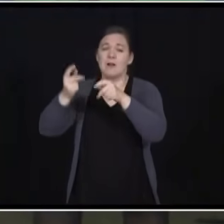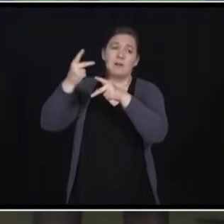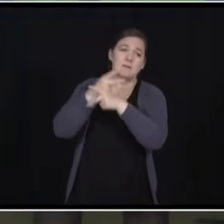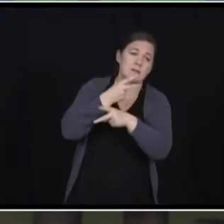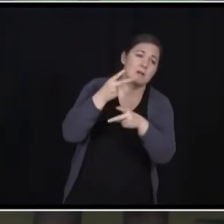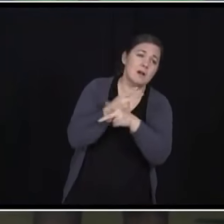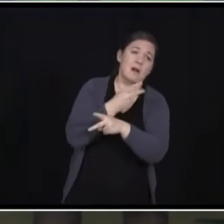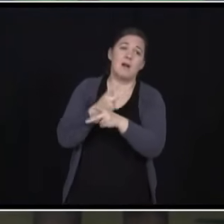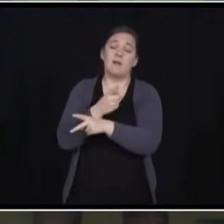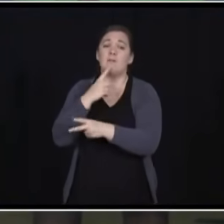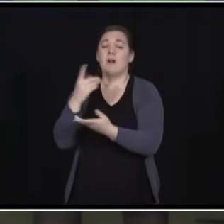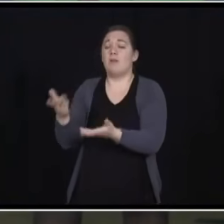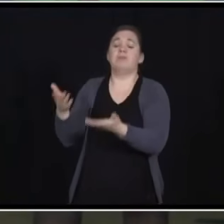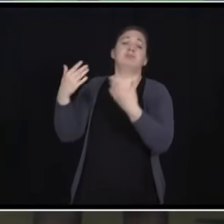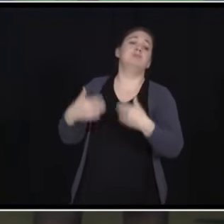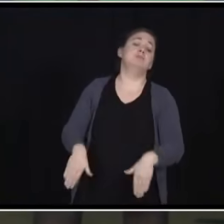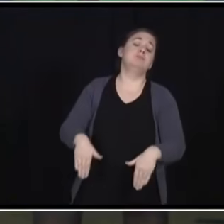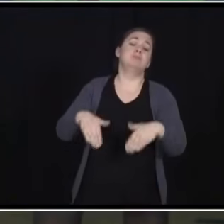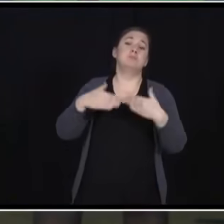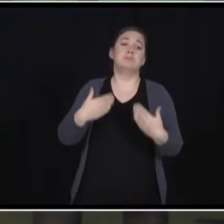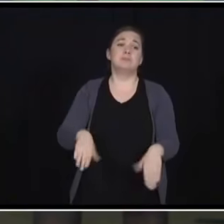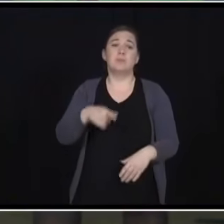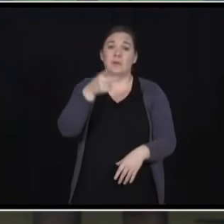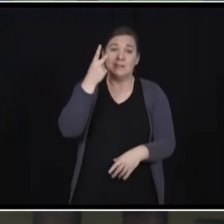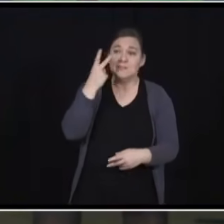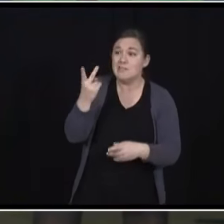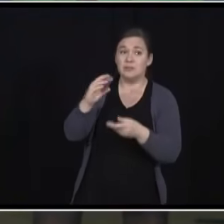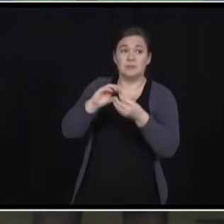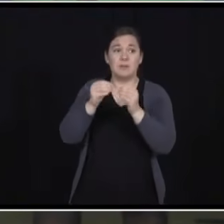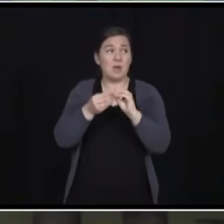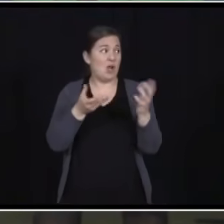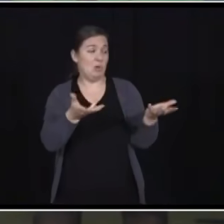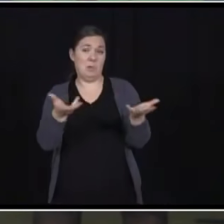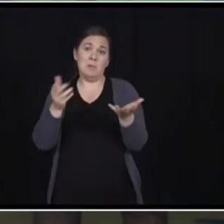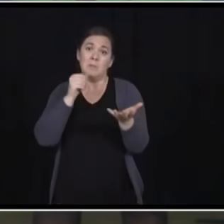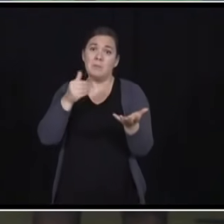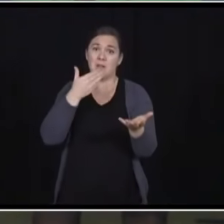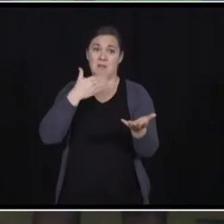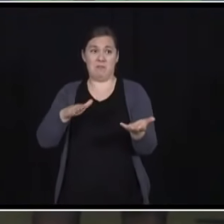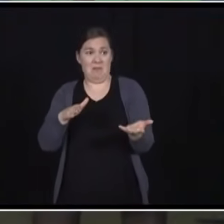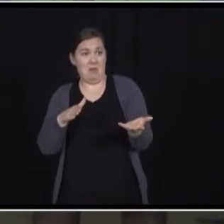every single day and results say everything. I always say I measure everything